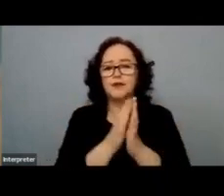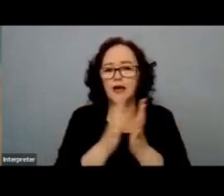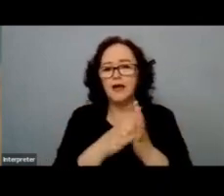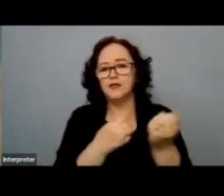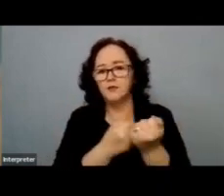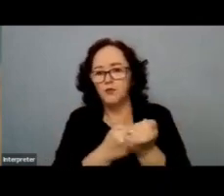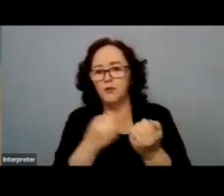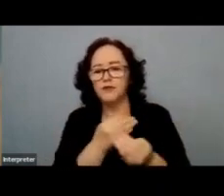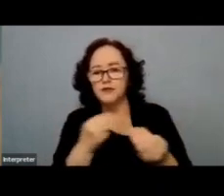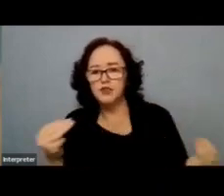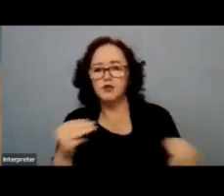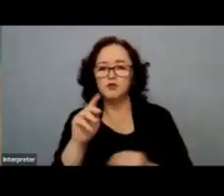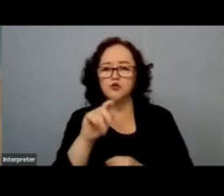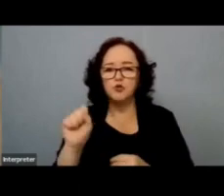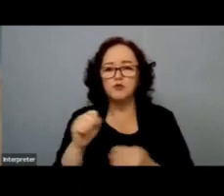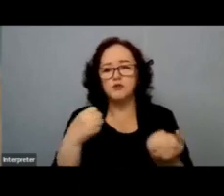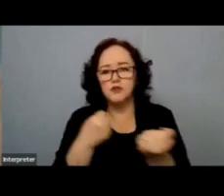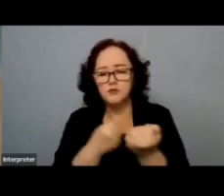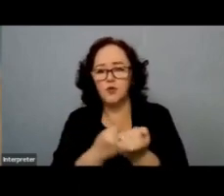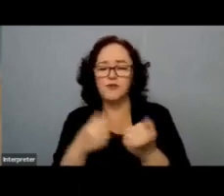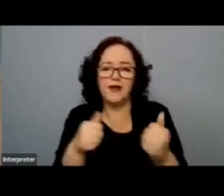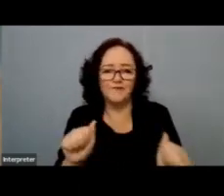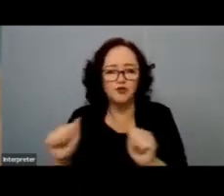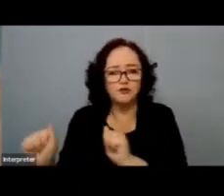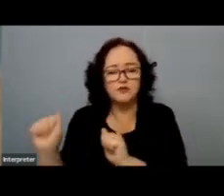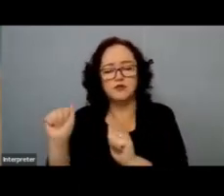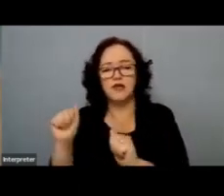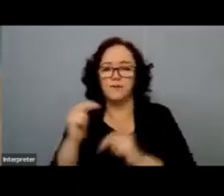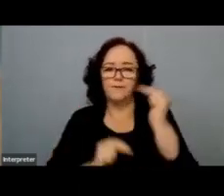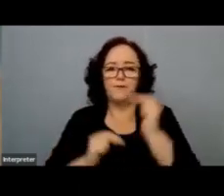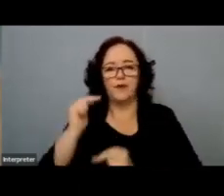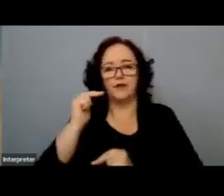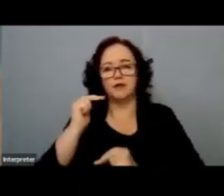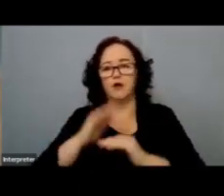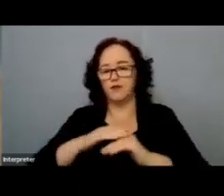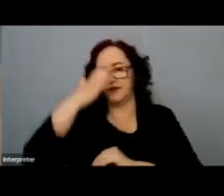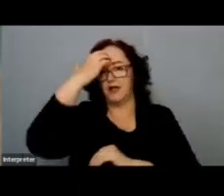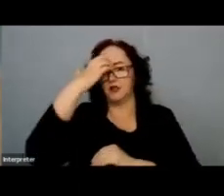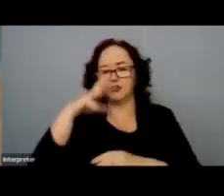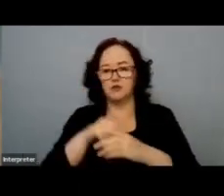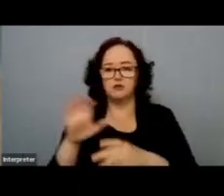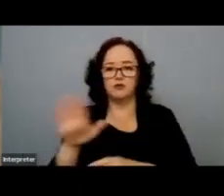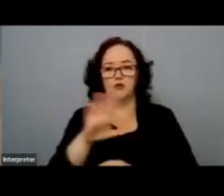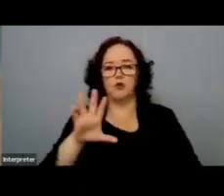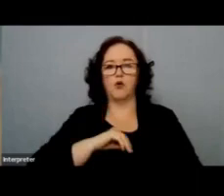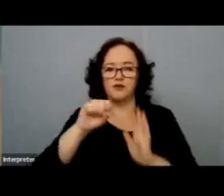to support the efforts and build the knowledge within your own state on this topic. Next slide.